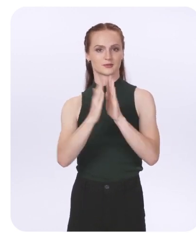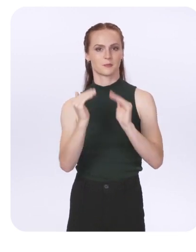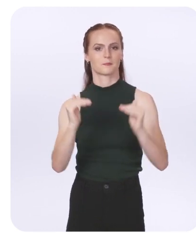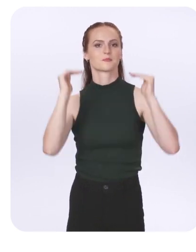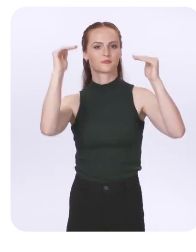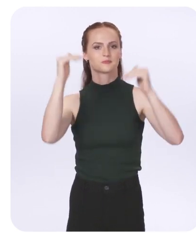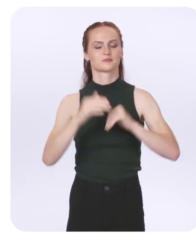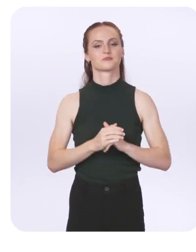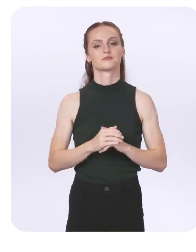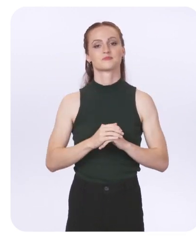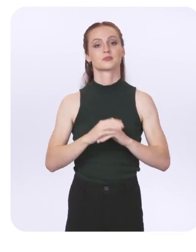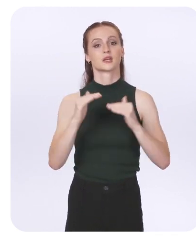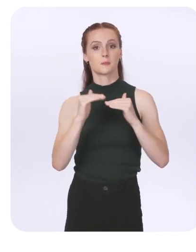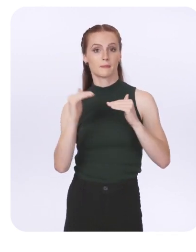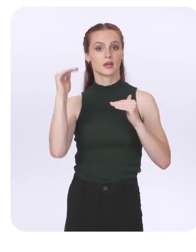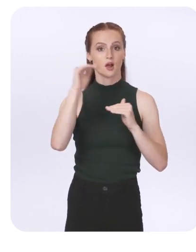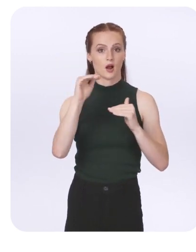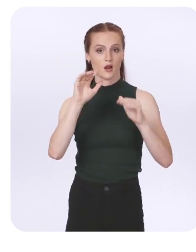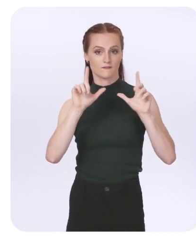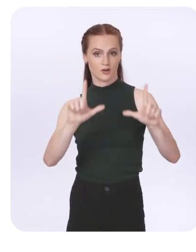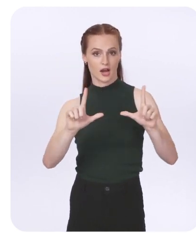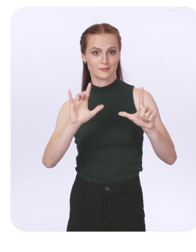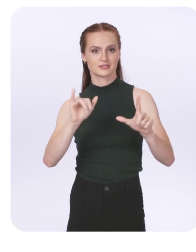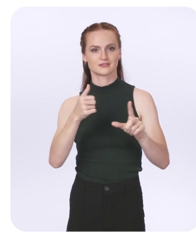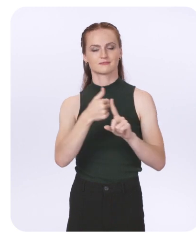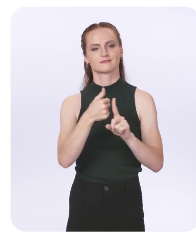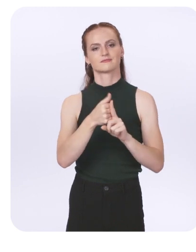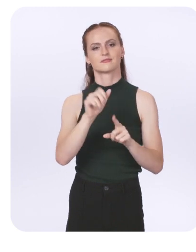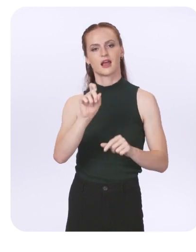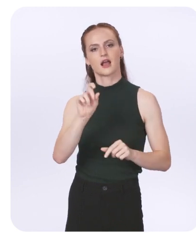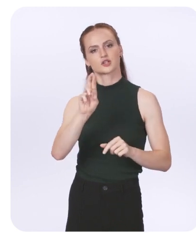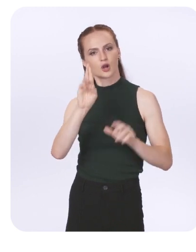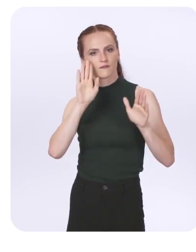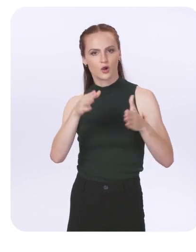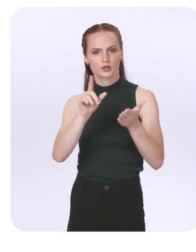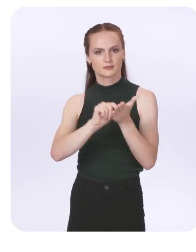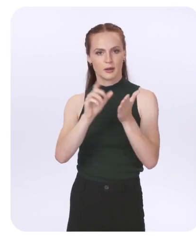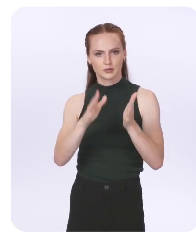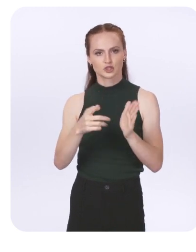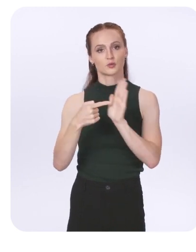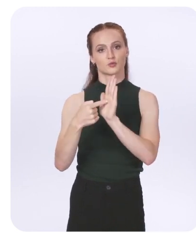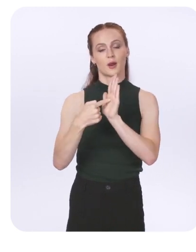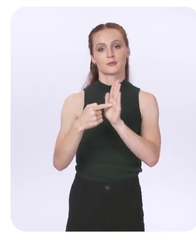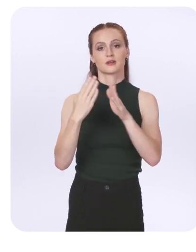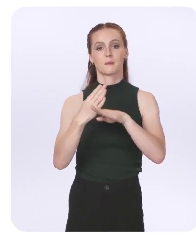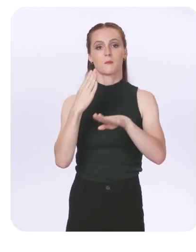Can you really put a number on something as subjective as art? I would like to argue? Yes!